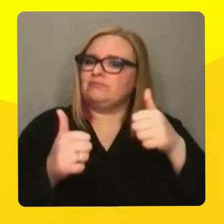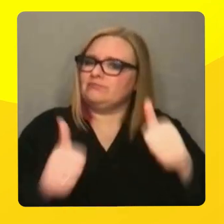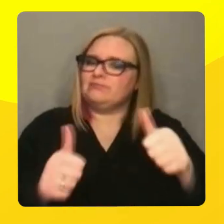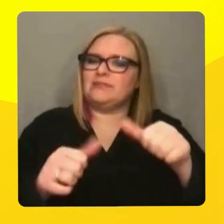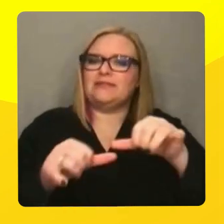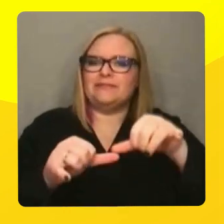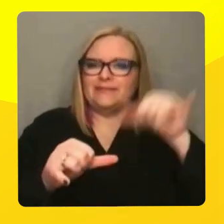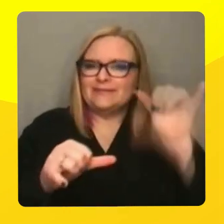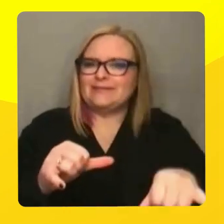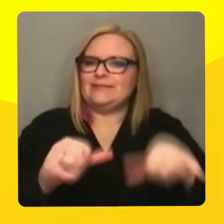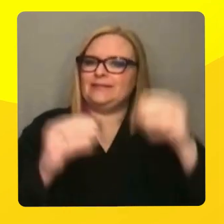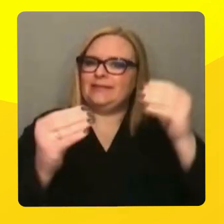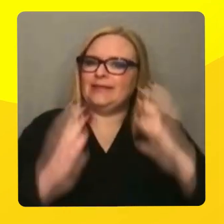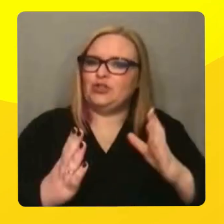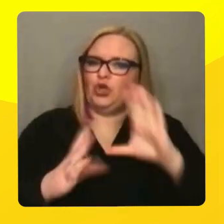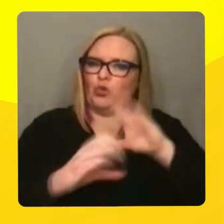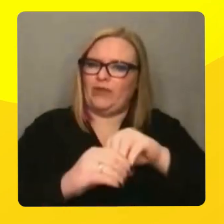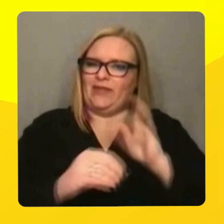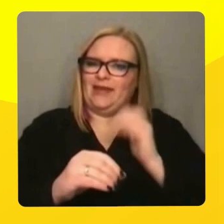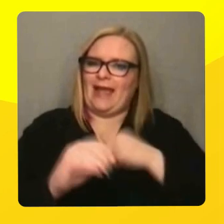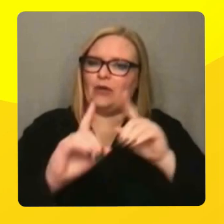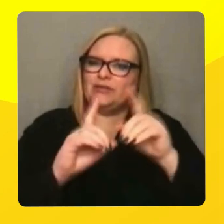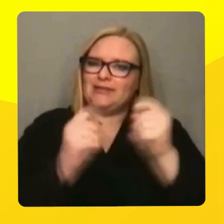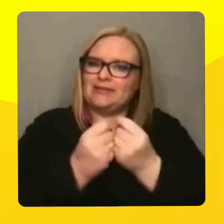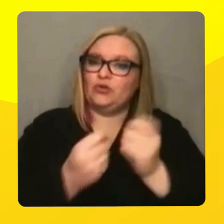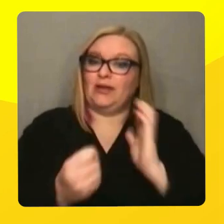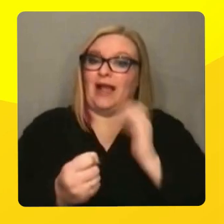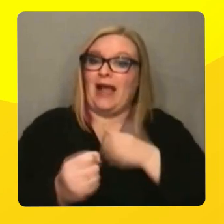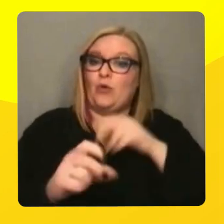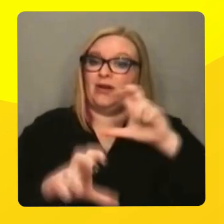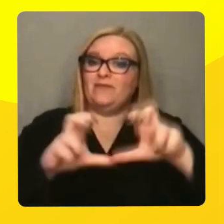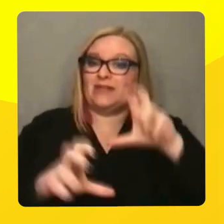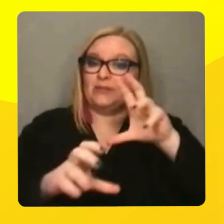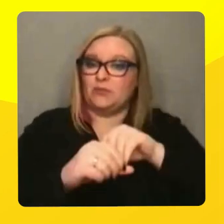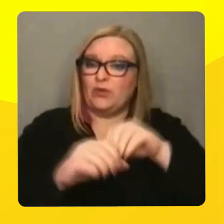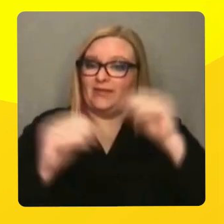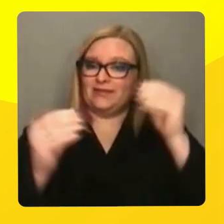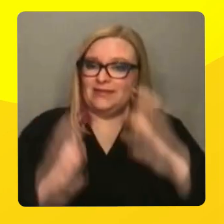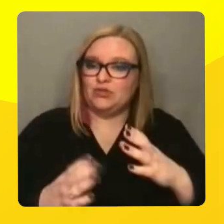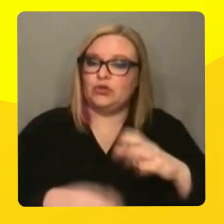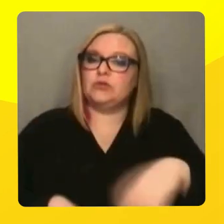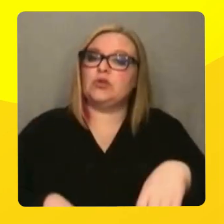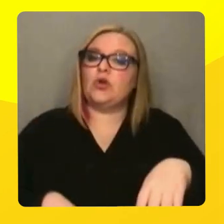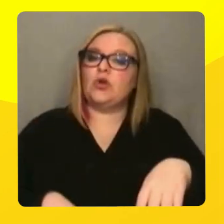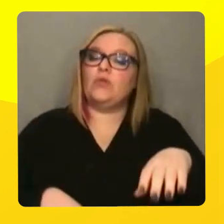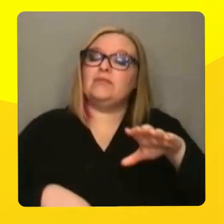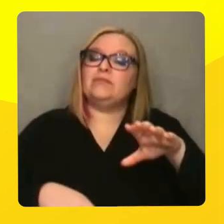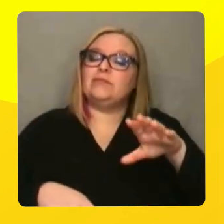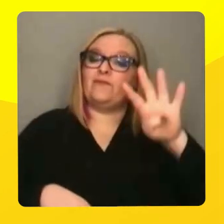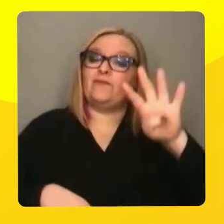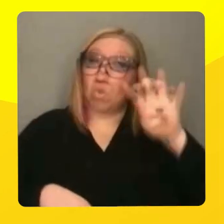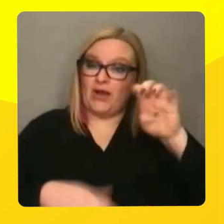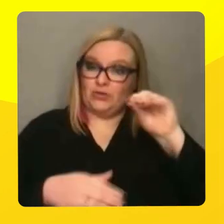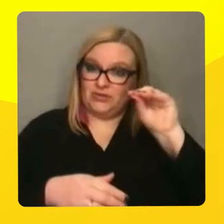making the most of our investment in these teachers. Of 400 teachers, last year, we taught computer science to about half of them.